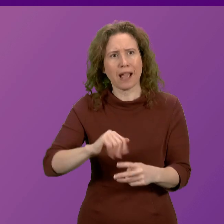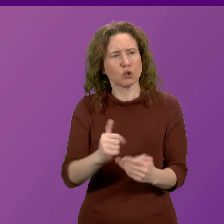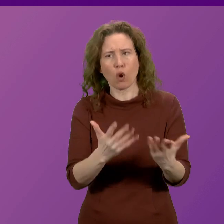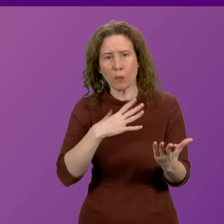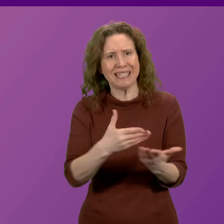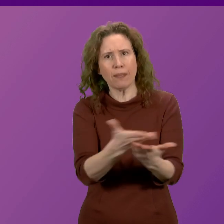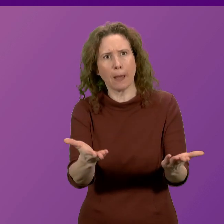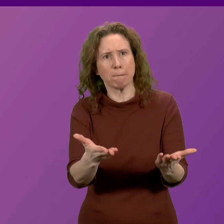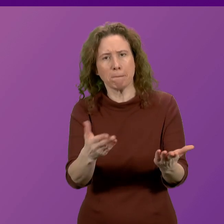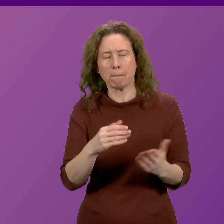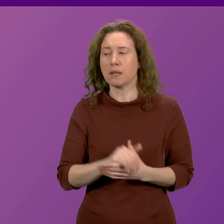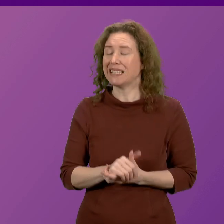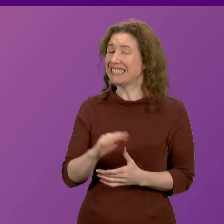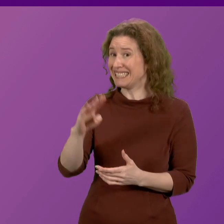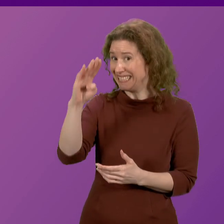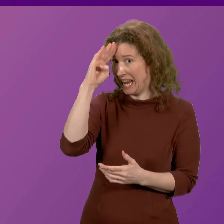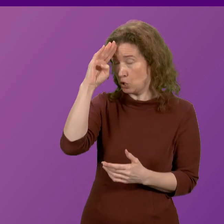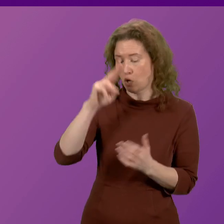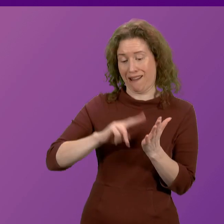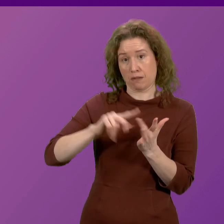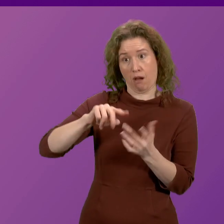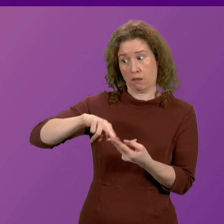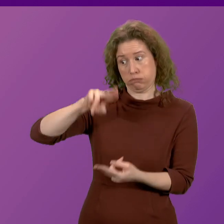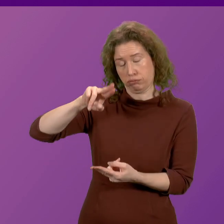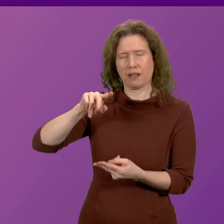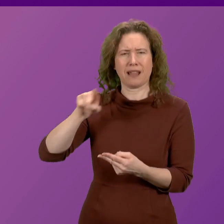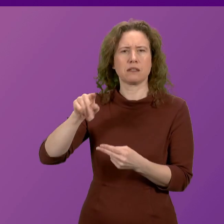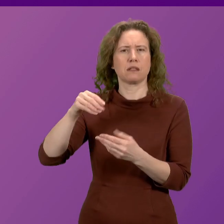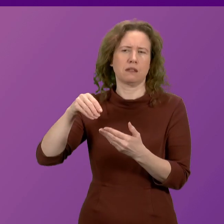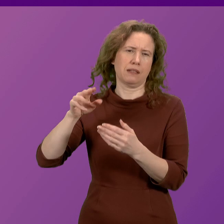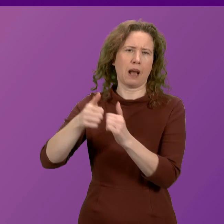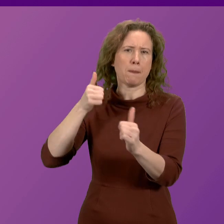The danger of the increase in employer national insurance contributions is that it is,